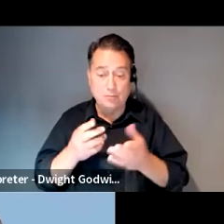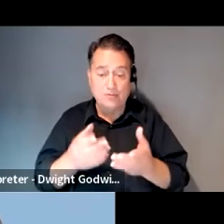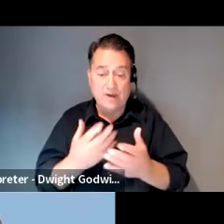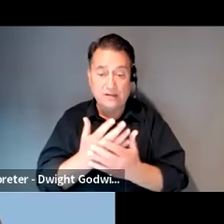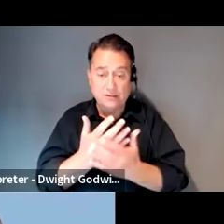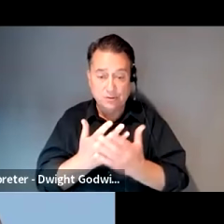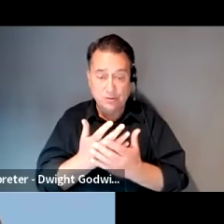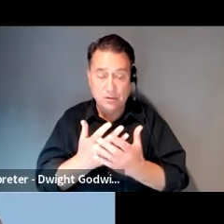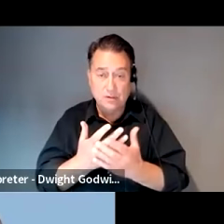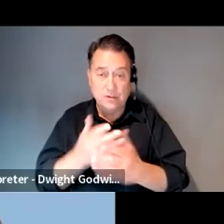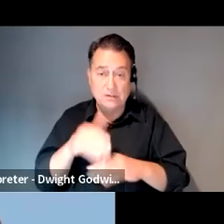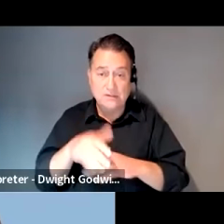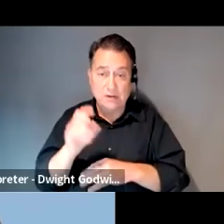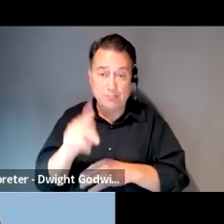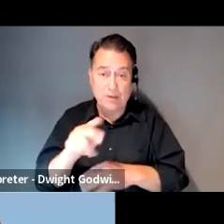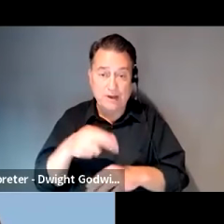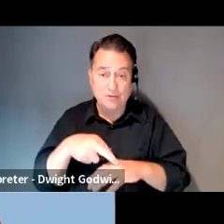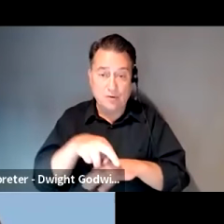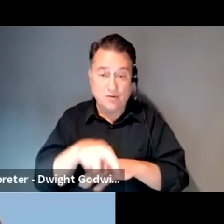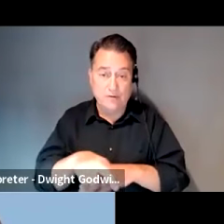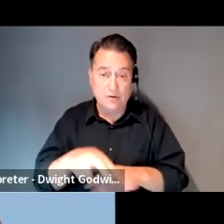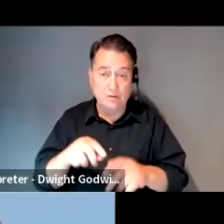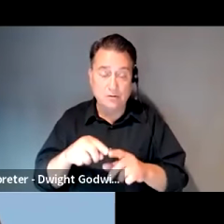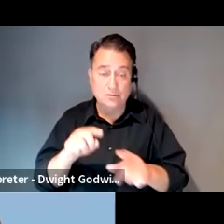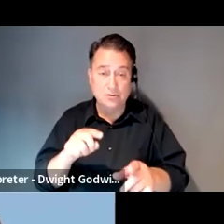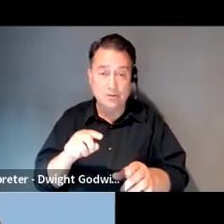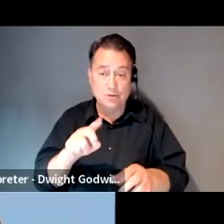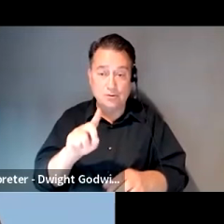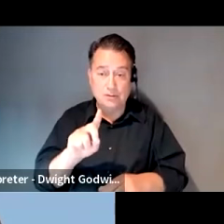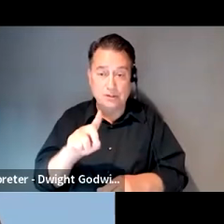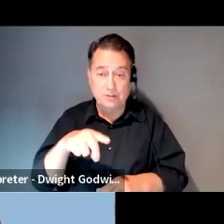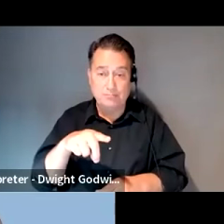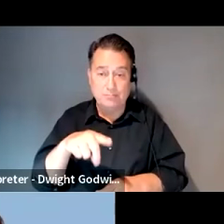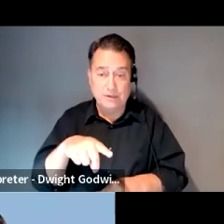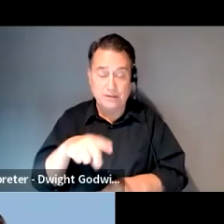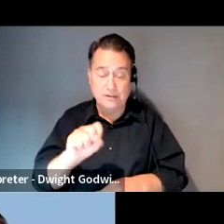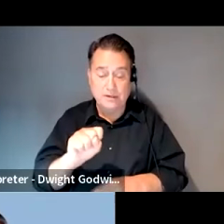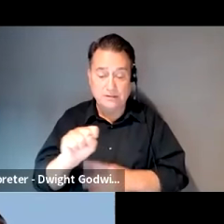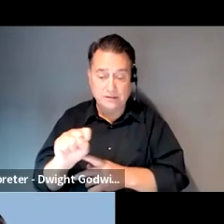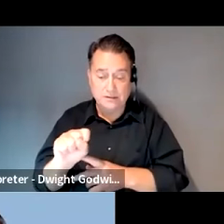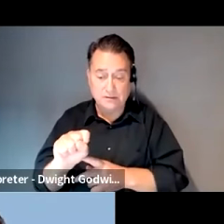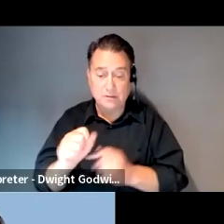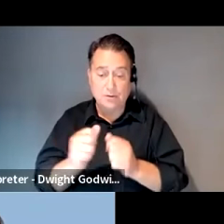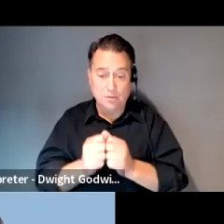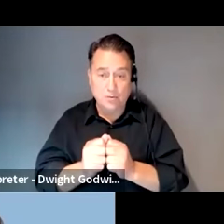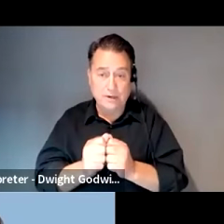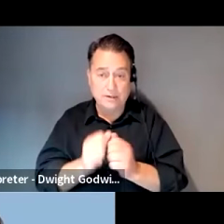send back the referral to DPSS with our recommendation.